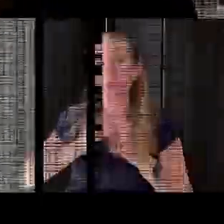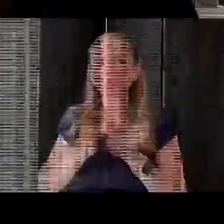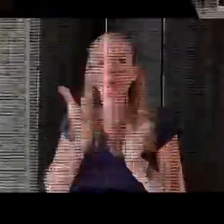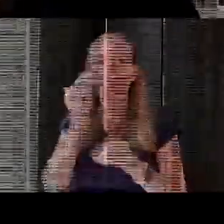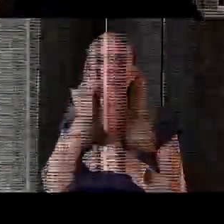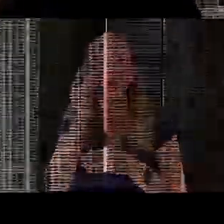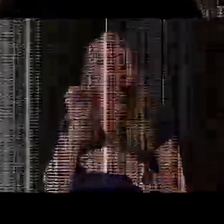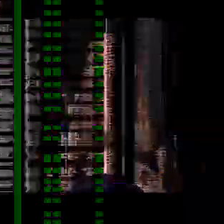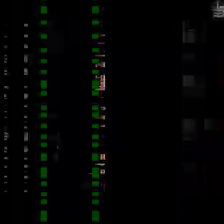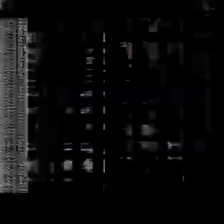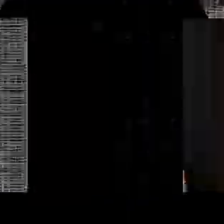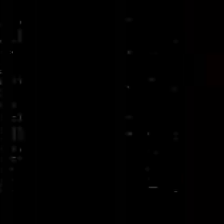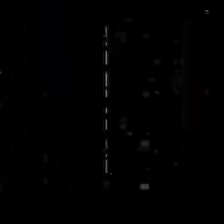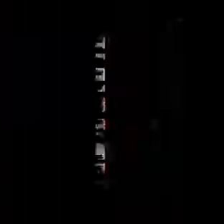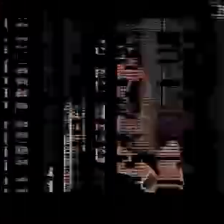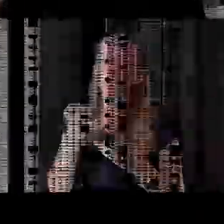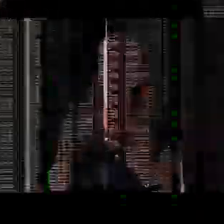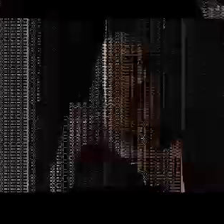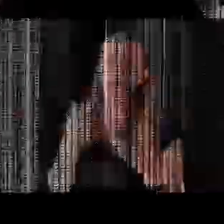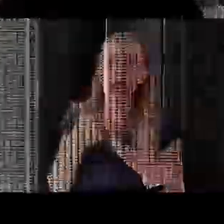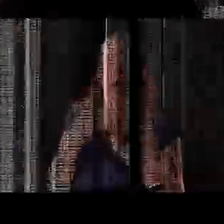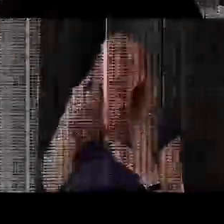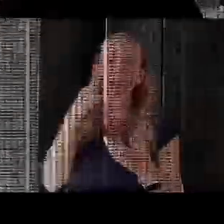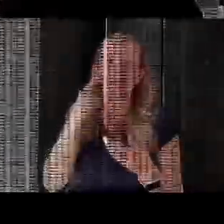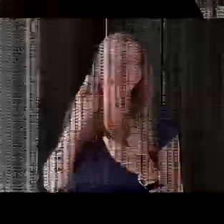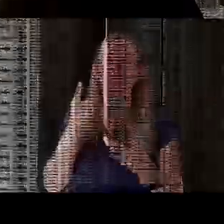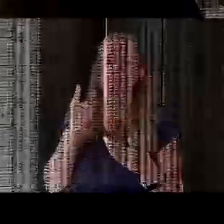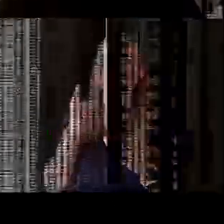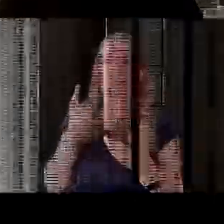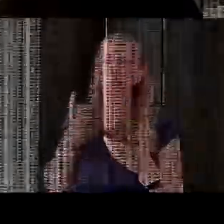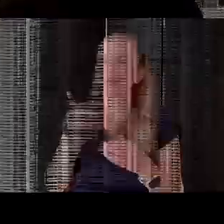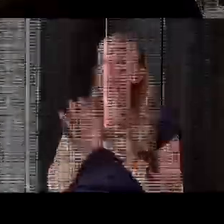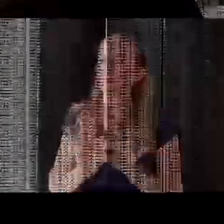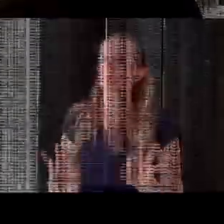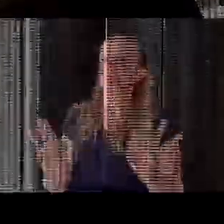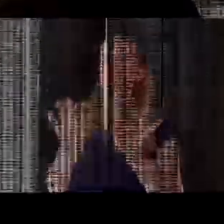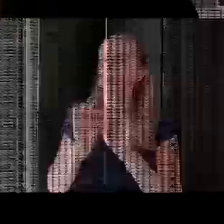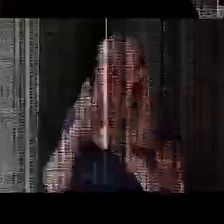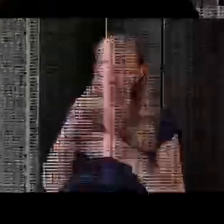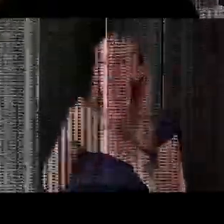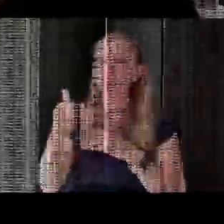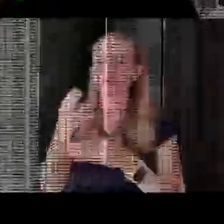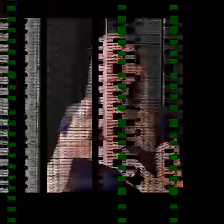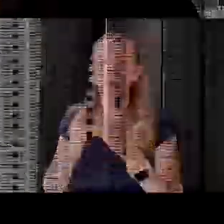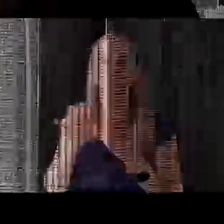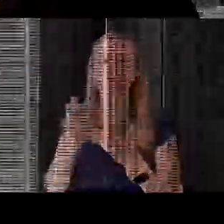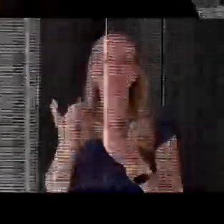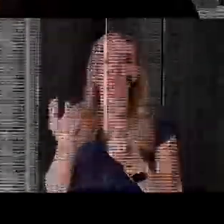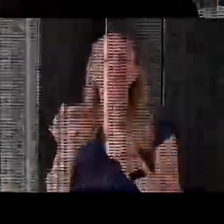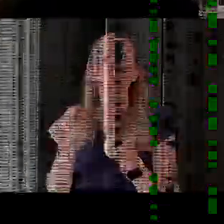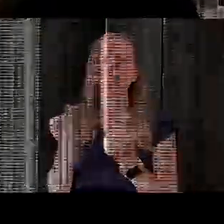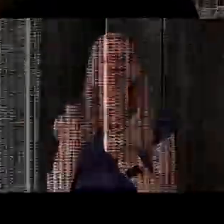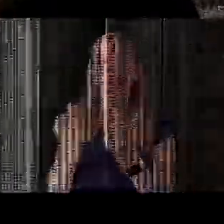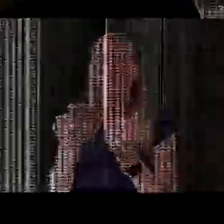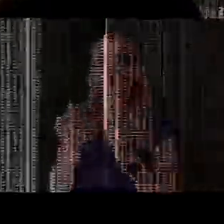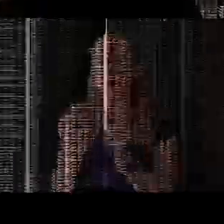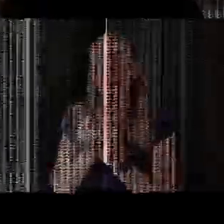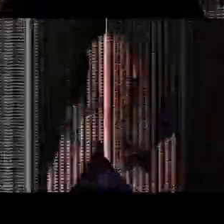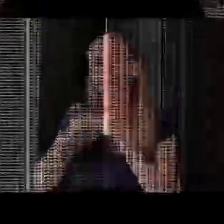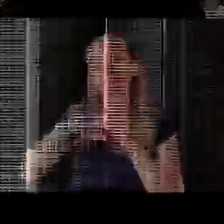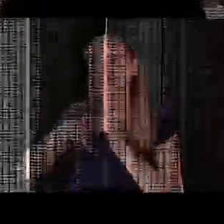the needs. I think they are critical in the next steps of where we are going with accessibility,